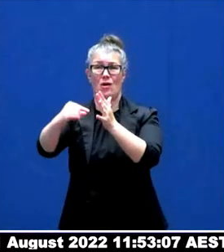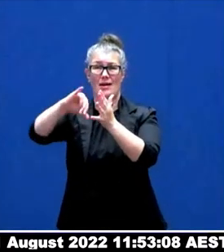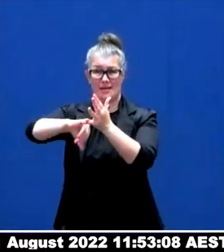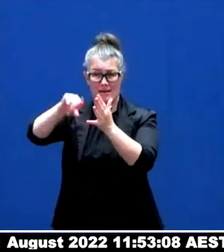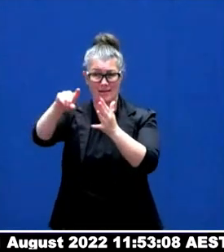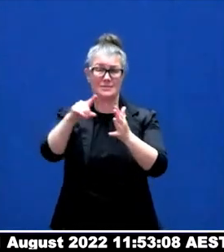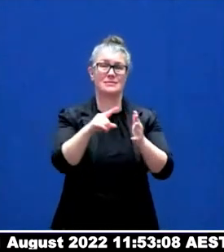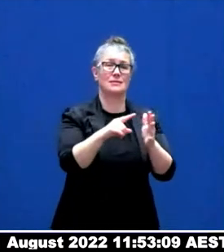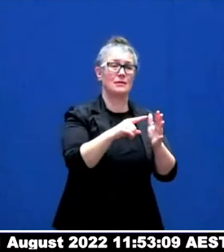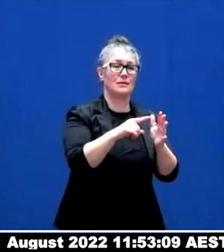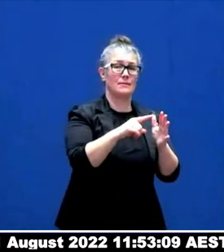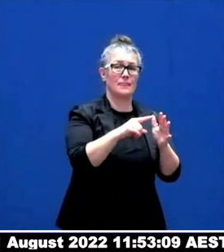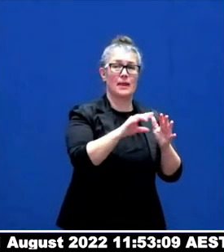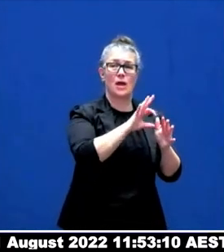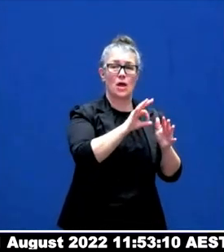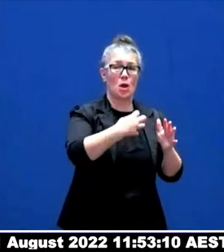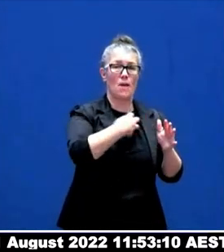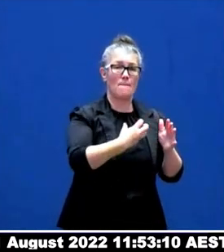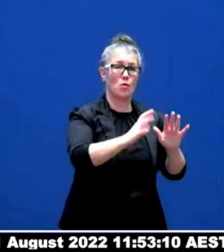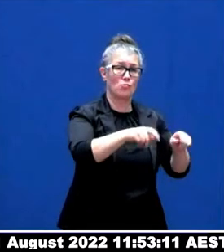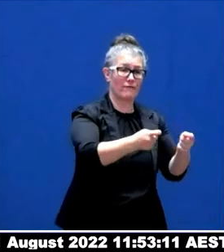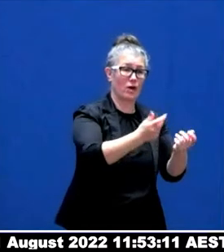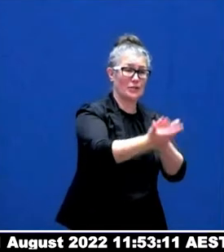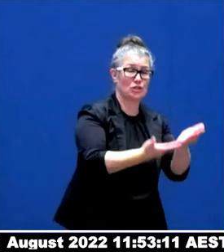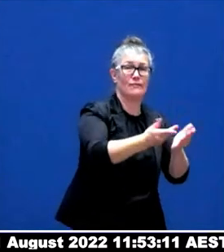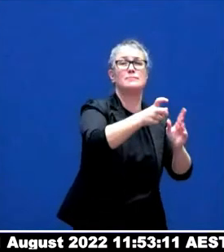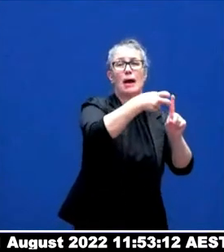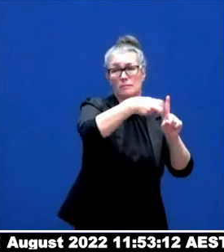I might just ask you to slow down, just so the interpreters can keep up